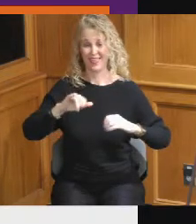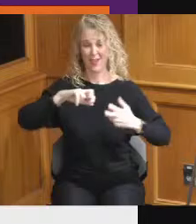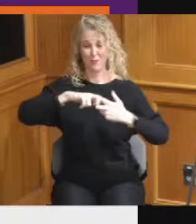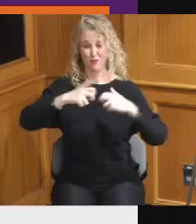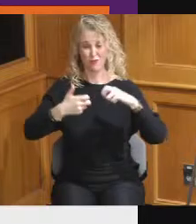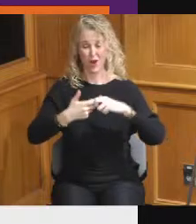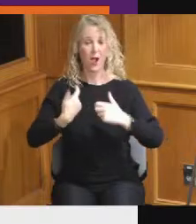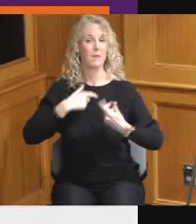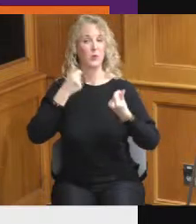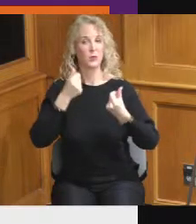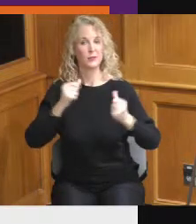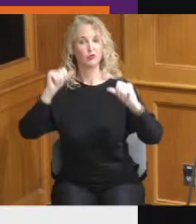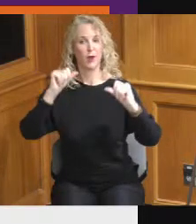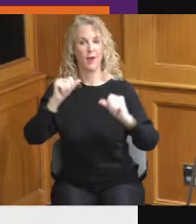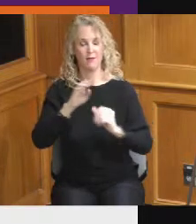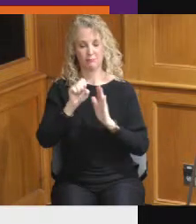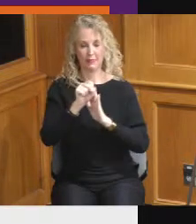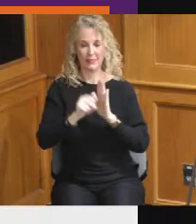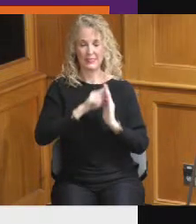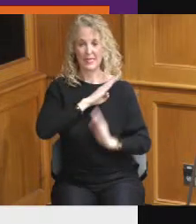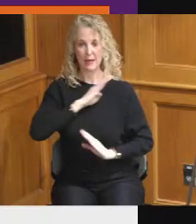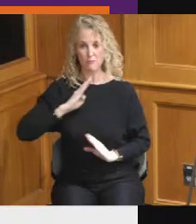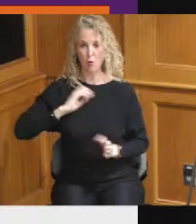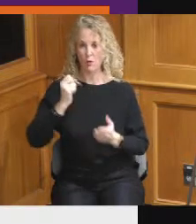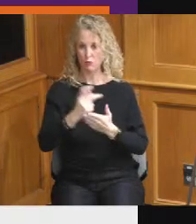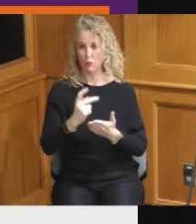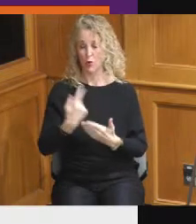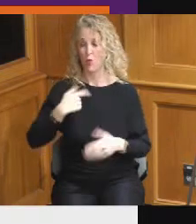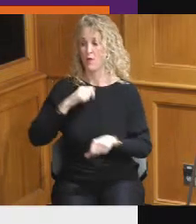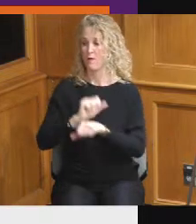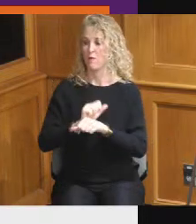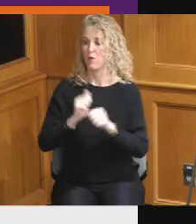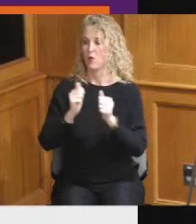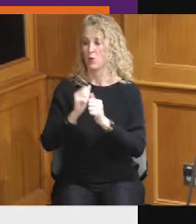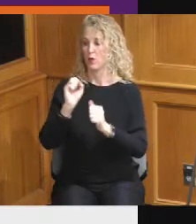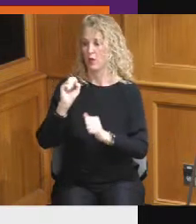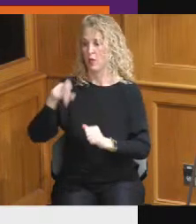State Awards we've worked directly with OFA to get them to agree to a process where we can make